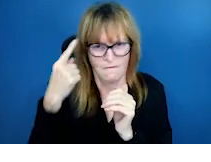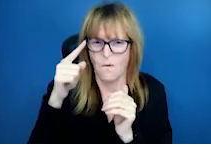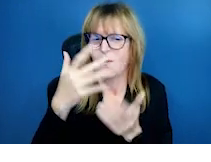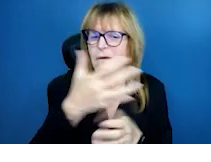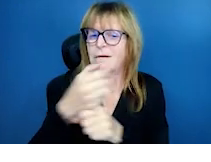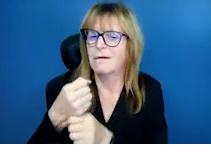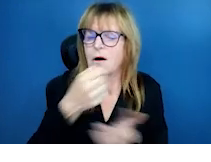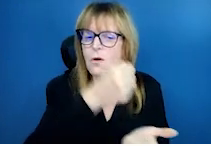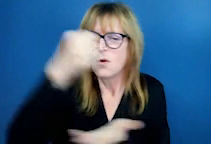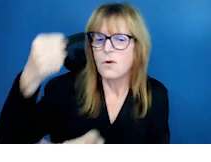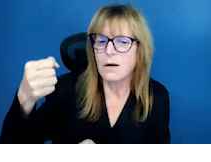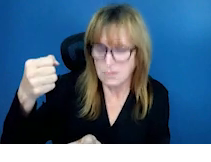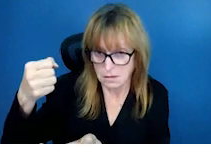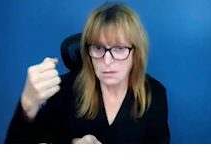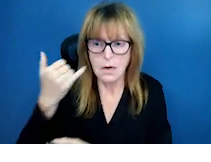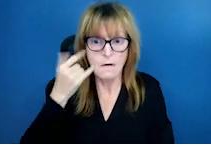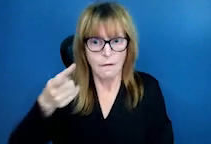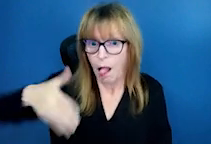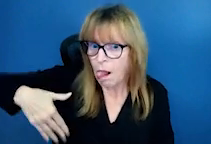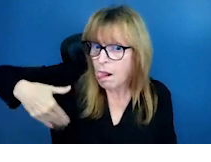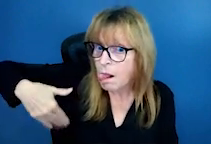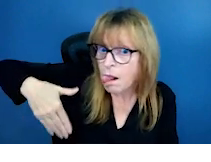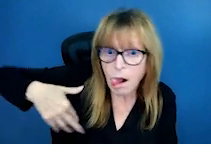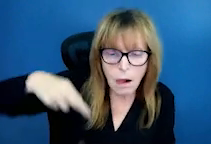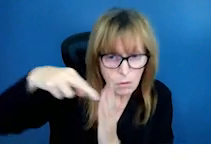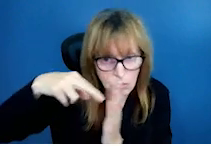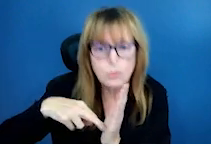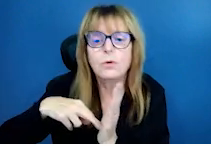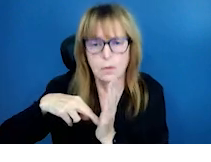If you misplace your COIN, contact your local CVITP coordinator.